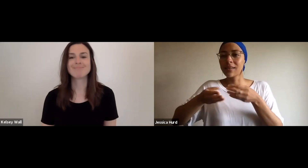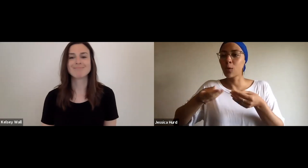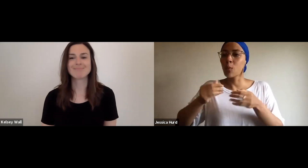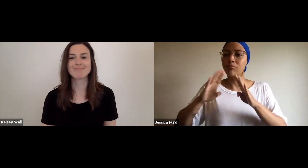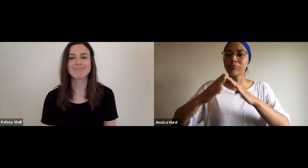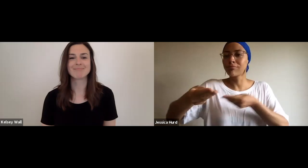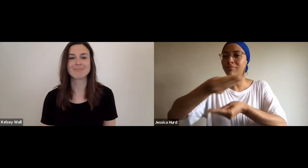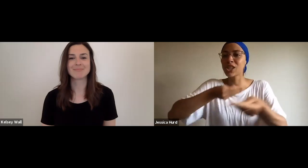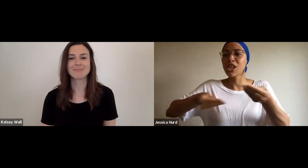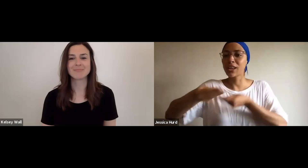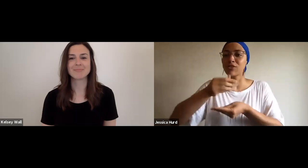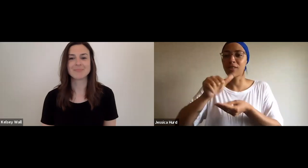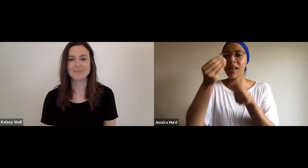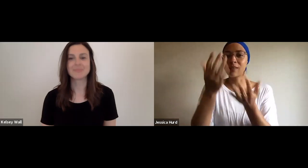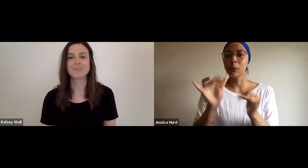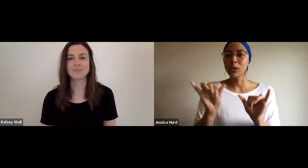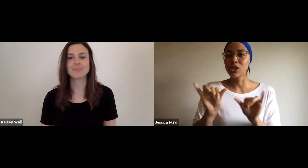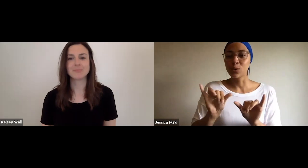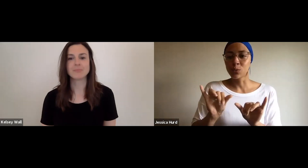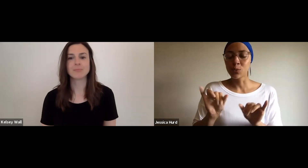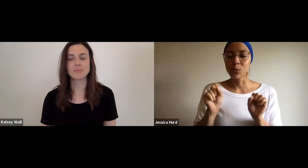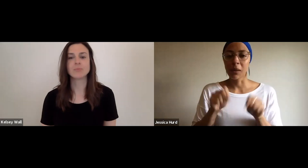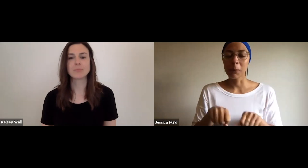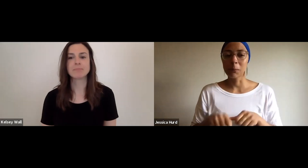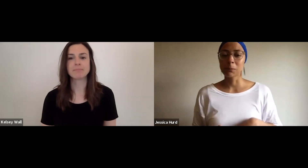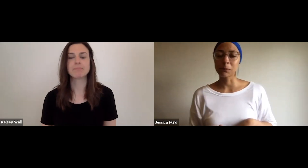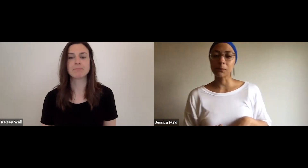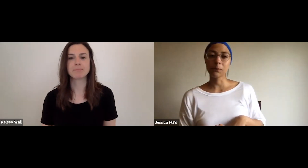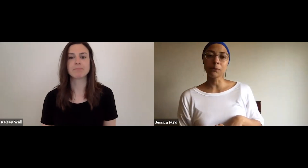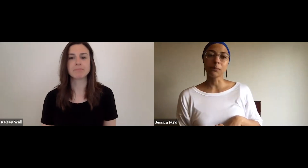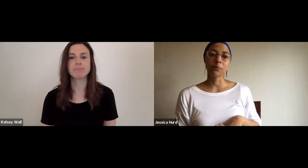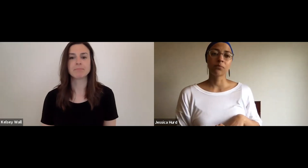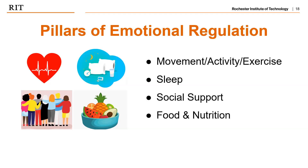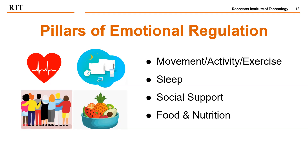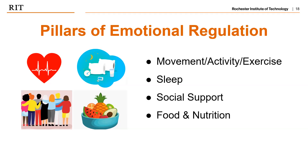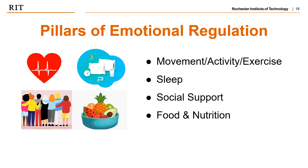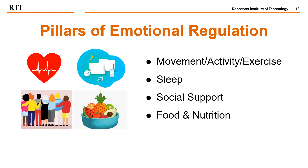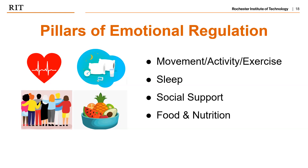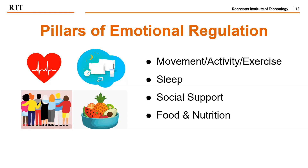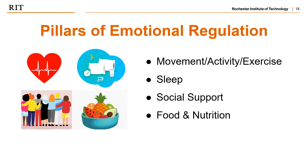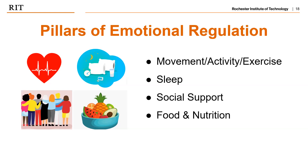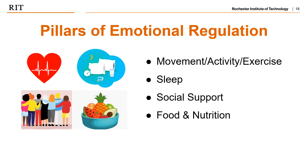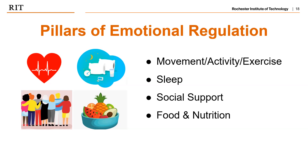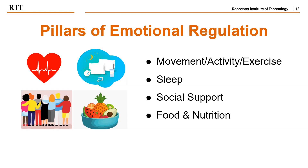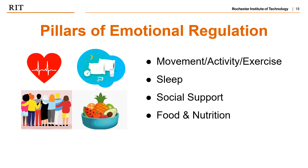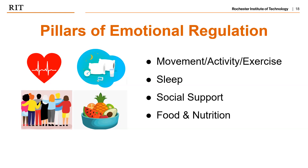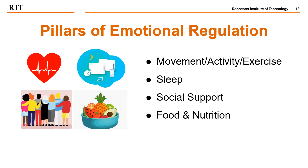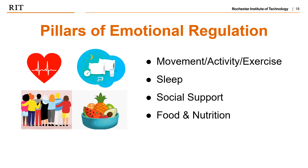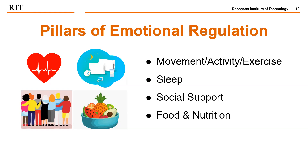and at the end of this presentation, we would love for all of you to share some of the coping mechanisms and strategies you've come up with during this time.